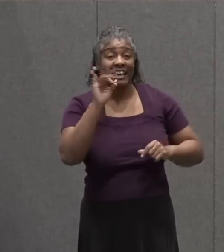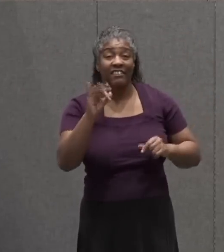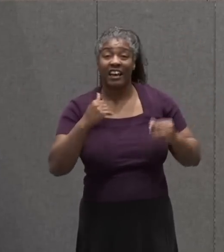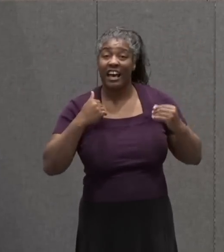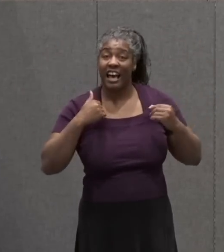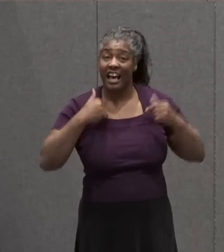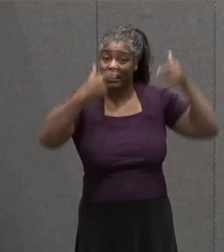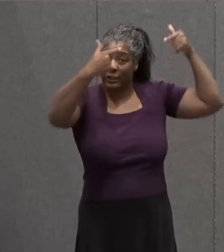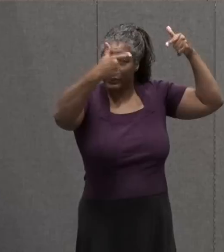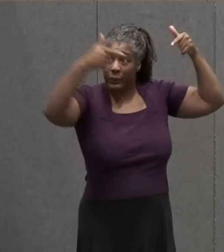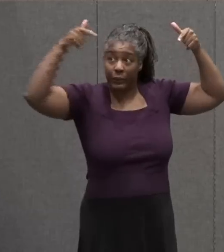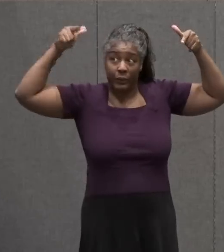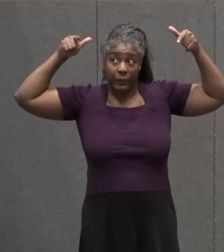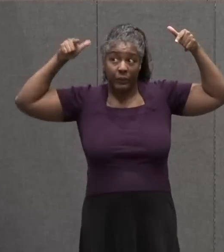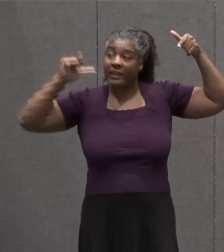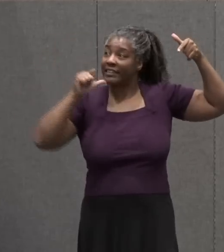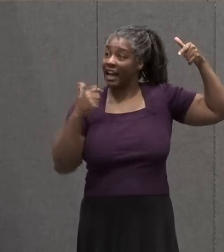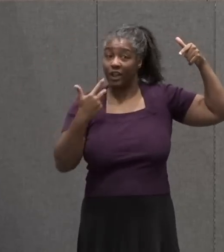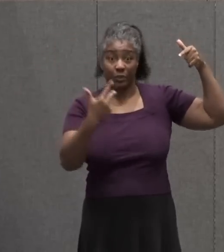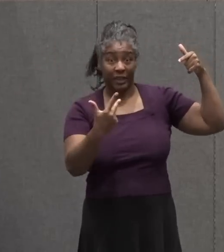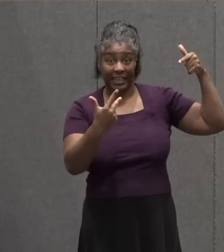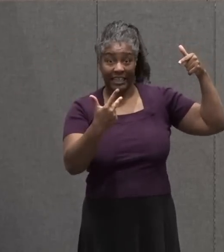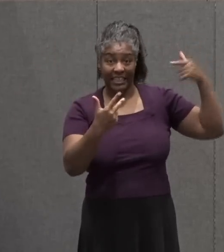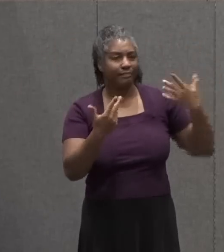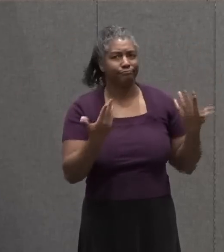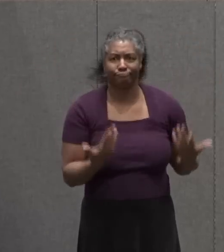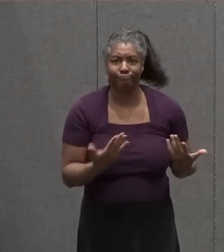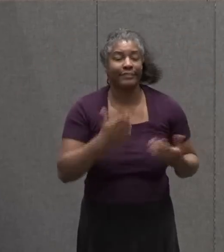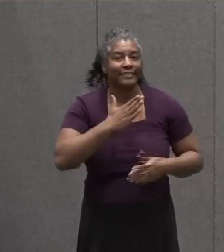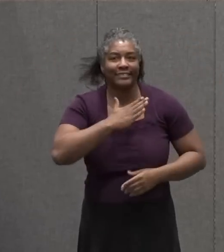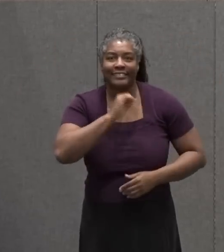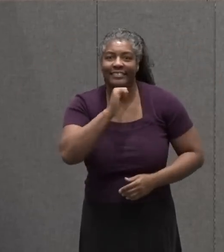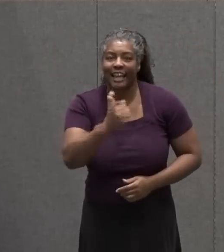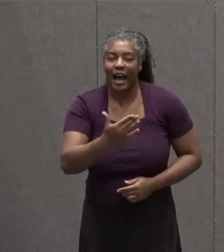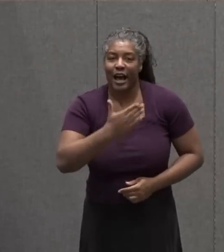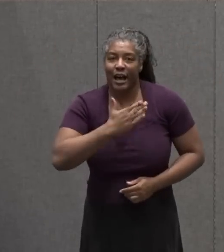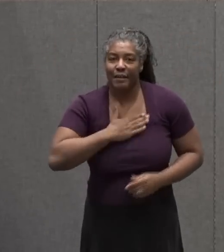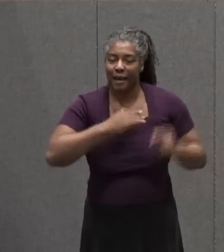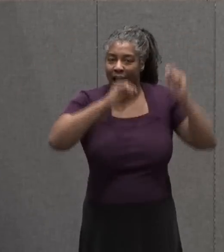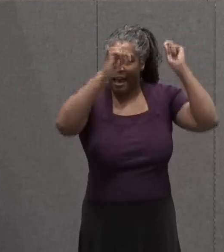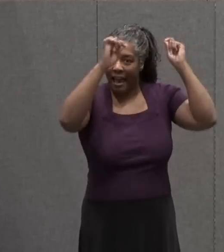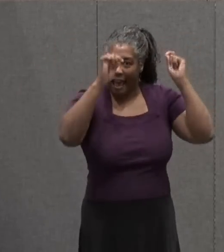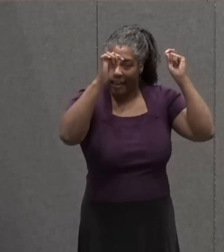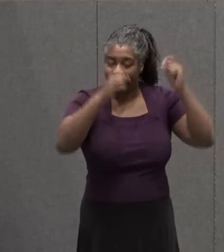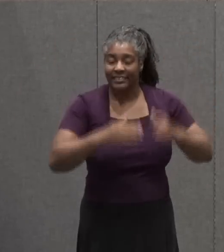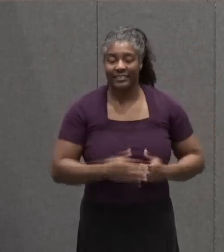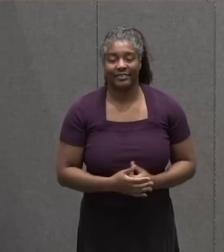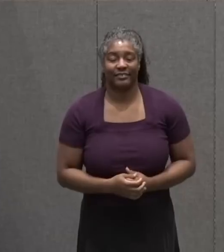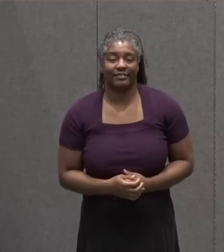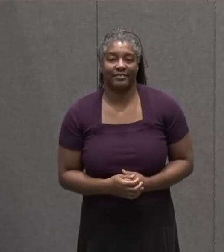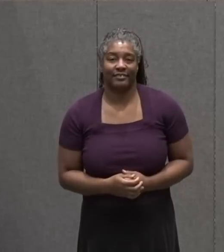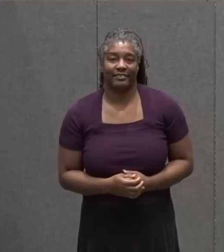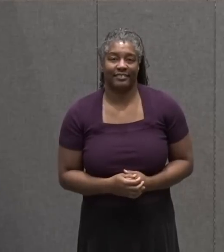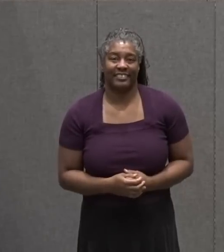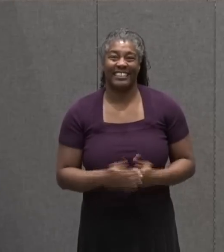then it wouldn't be my hat. Okay, this time, I want you to repeat it after me.